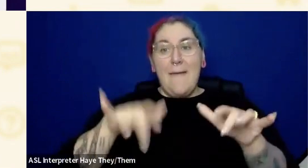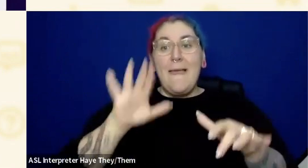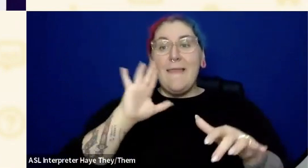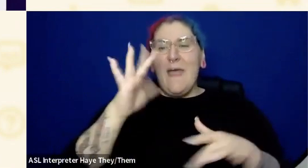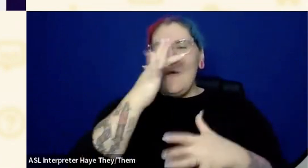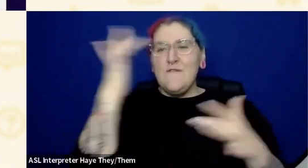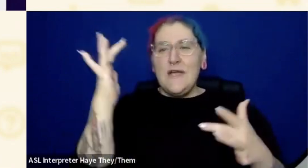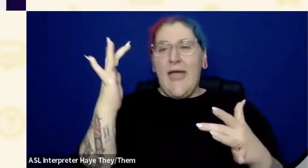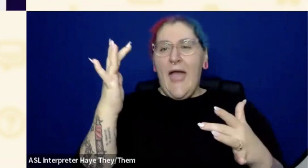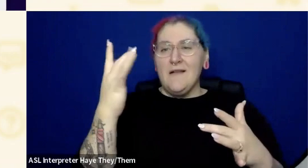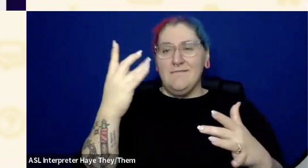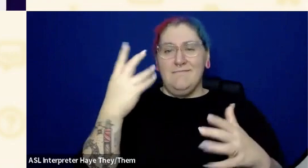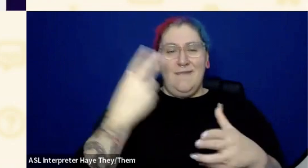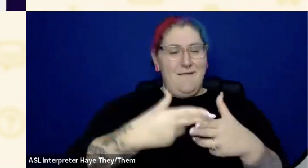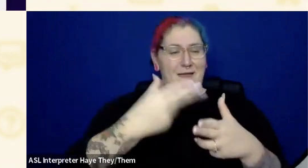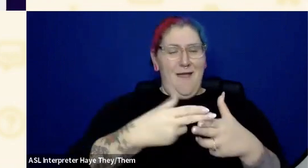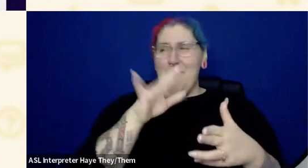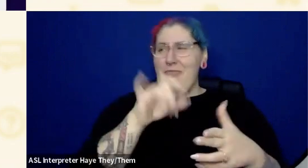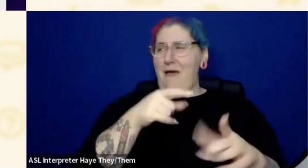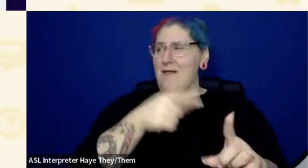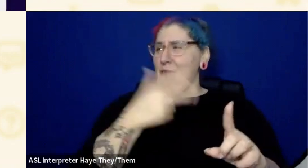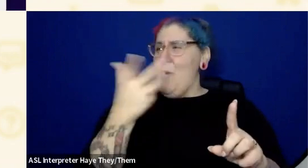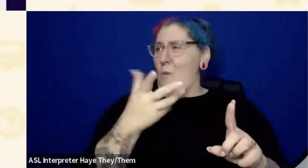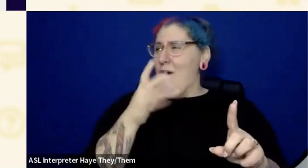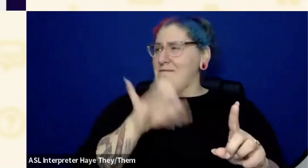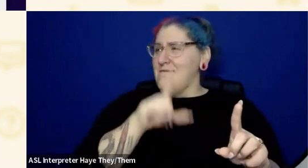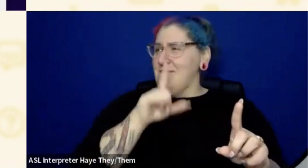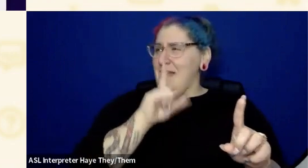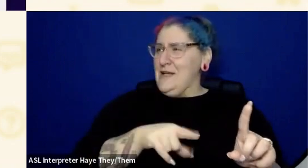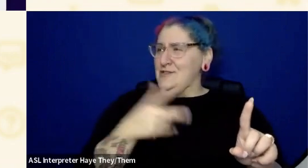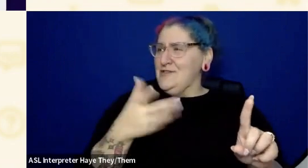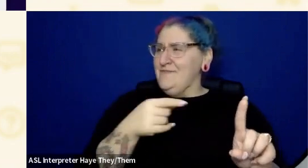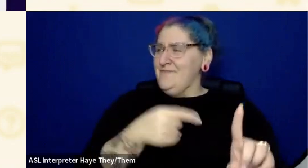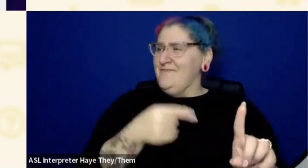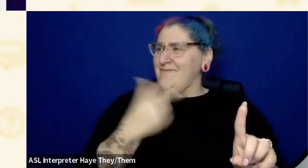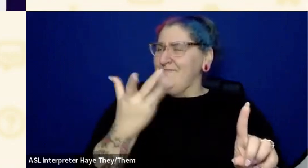And you have to delete the text to make sure you are filling out the right info.